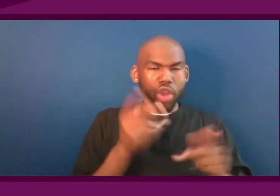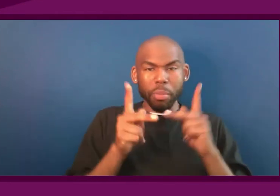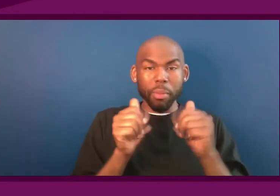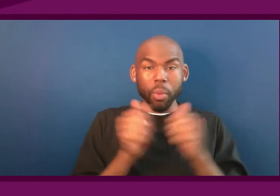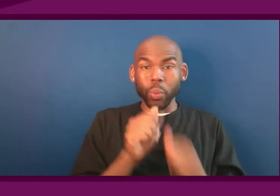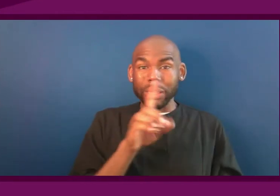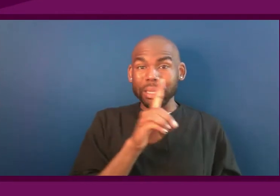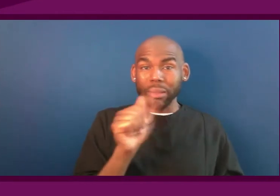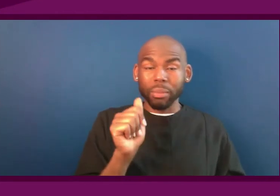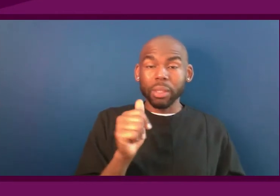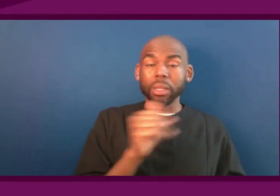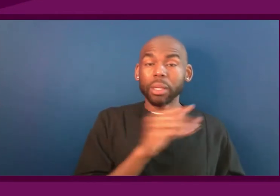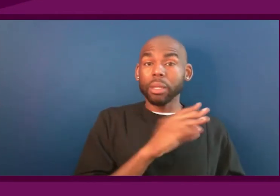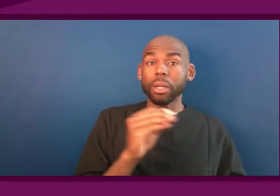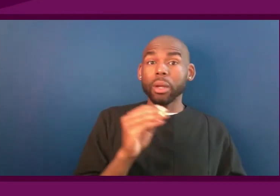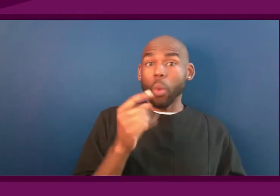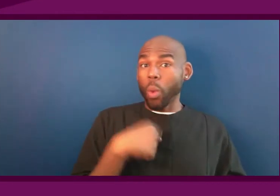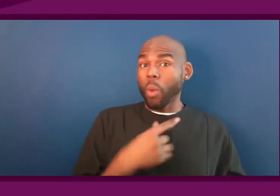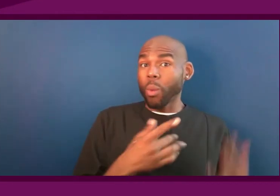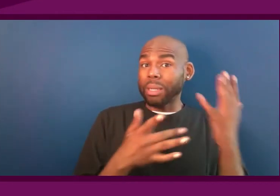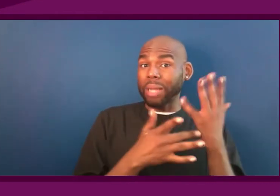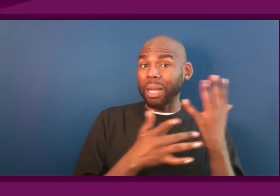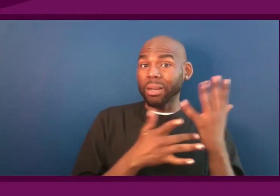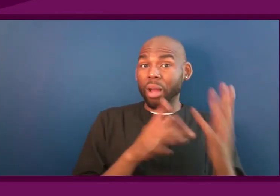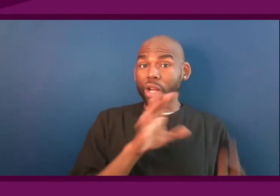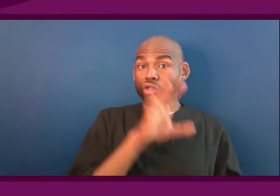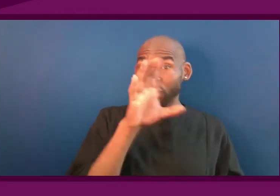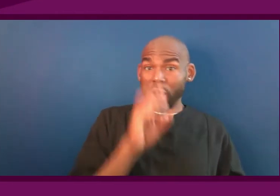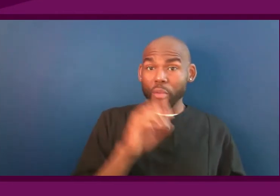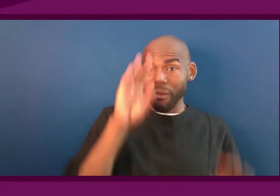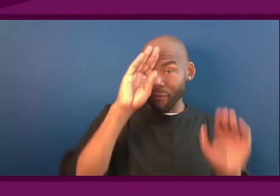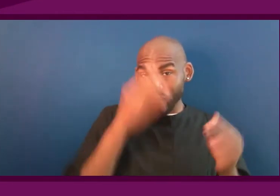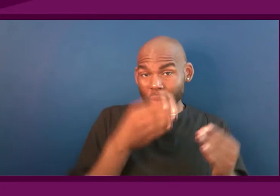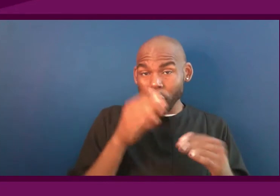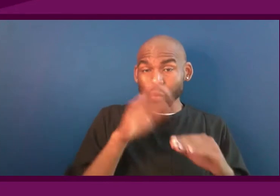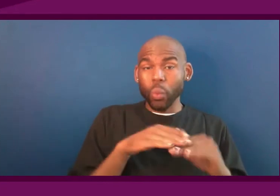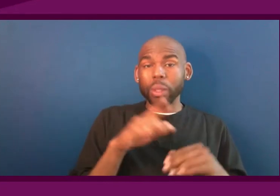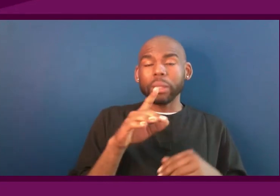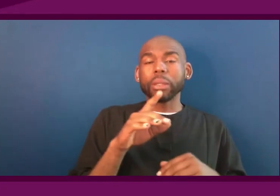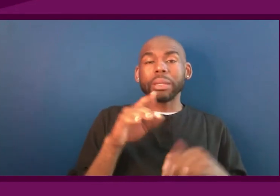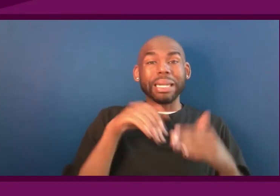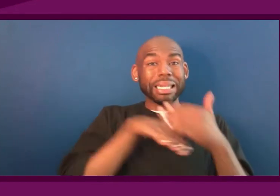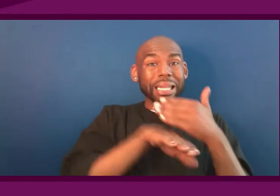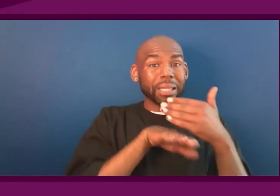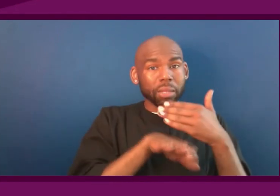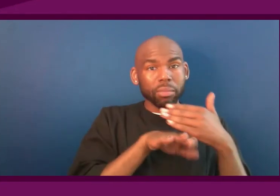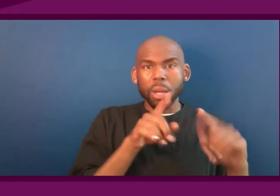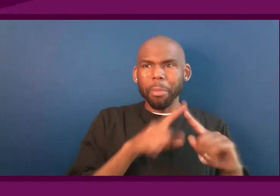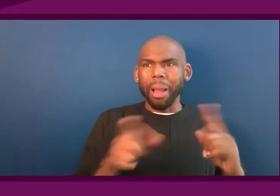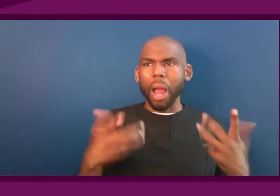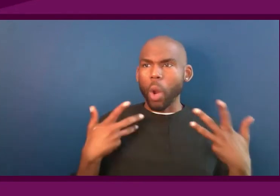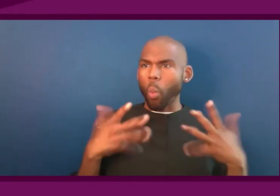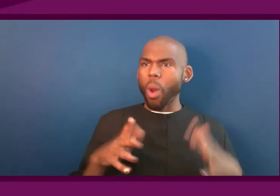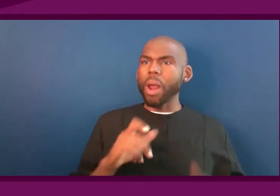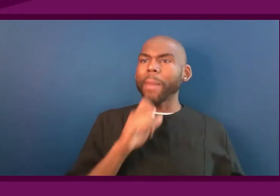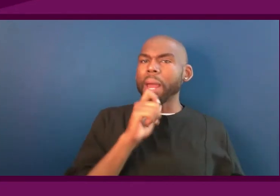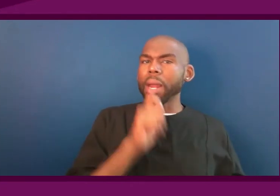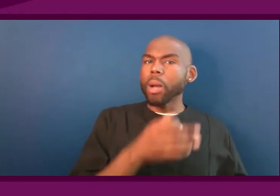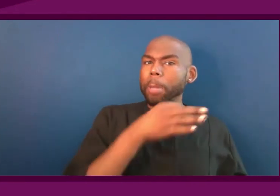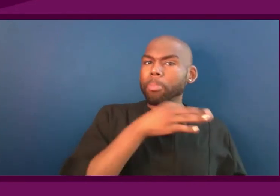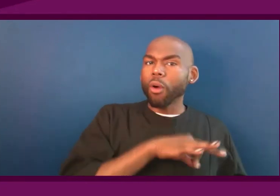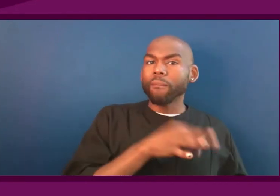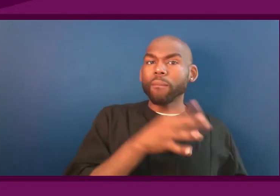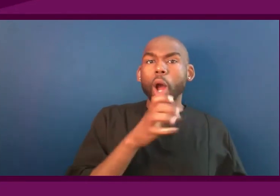people with disabilities. We now would call that a social enterprise. So I did that around 2000,